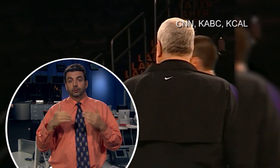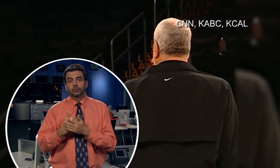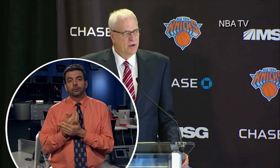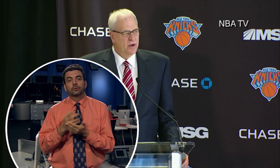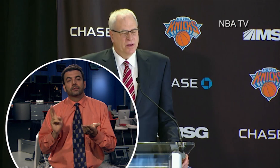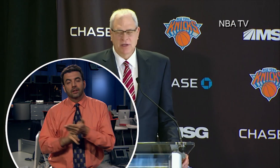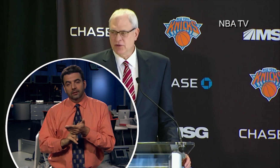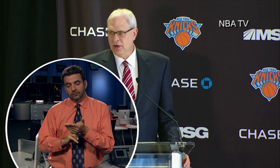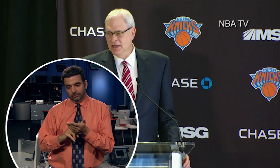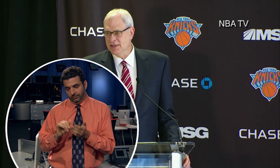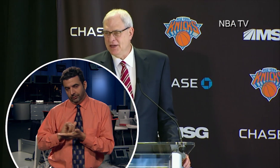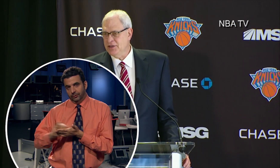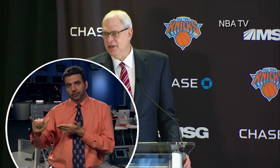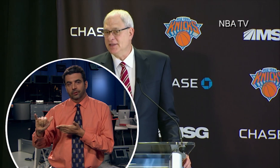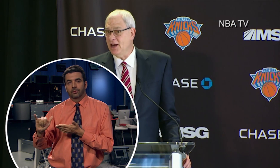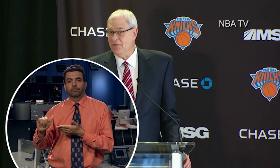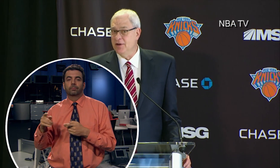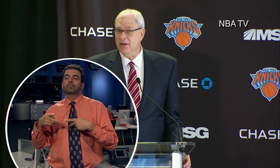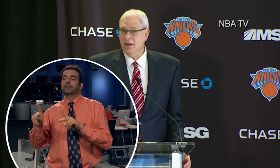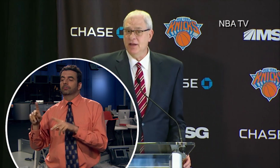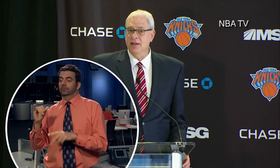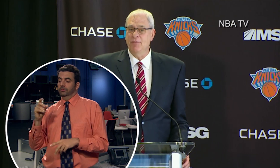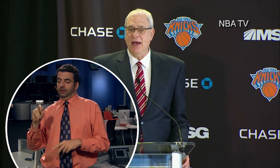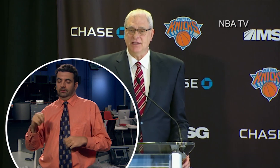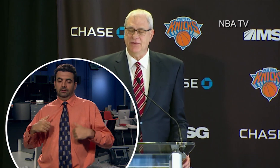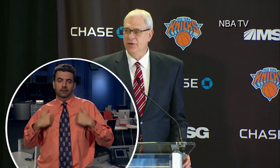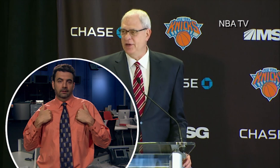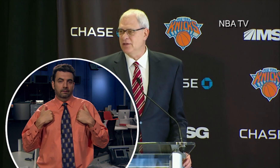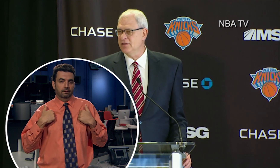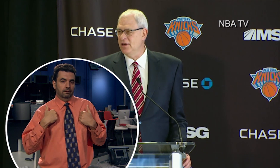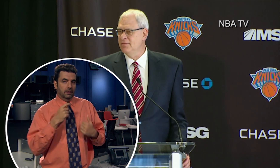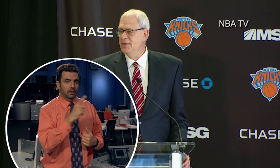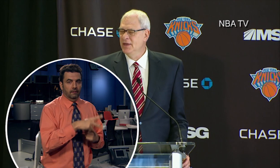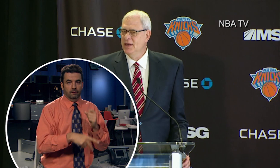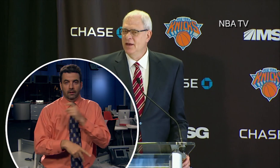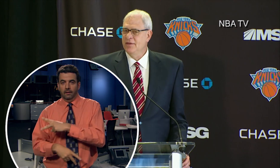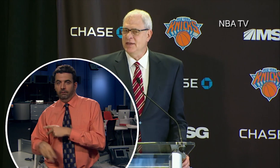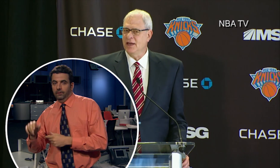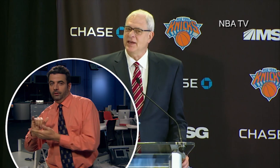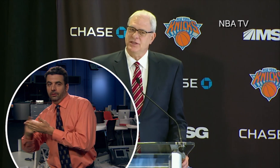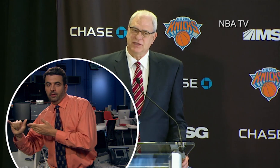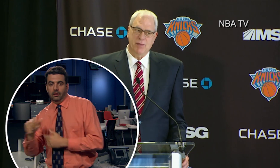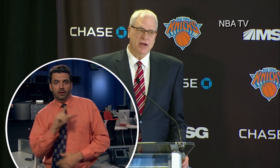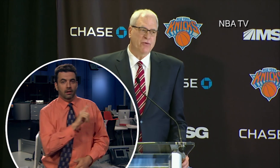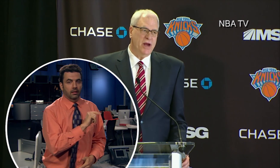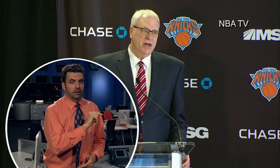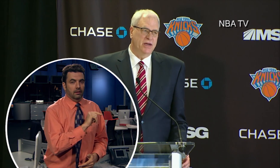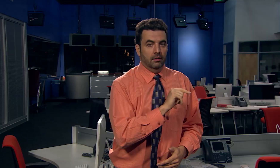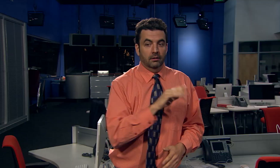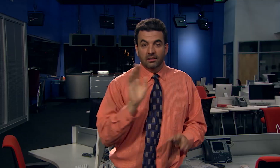TIME AND NEW YORK THE REST. WHAT SOME FIND MOST INTERESTING ABOUT THIS DEAL IS THAT HIS